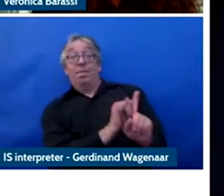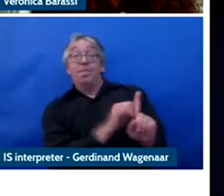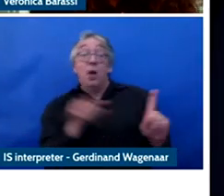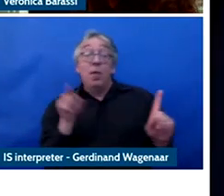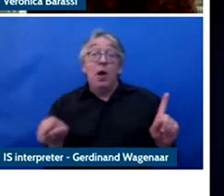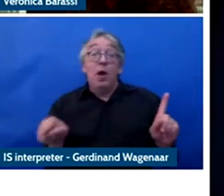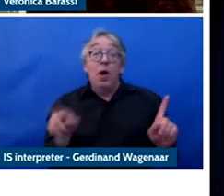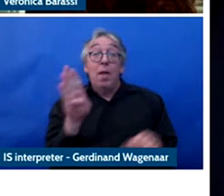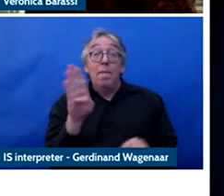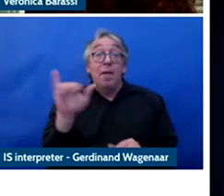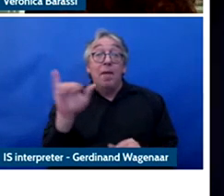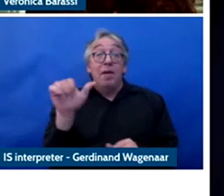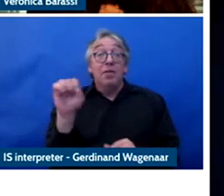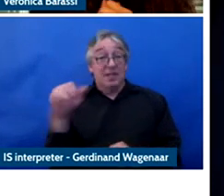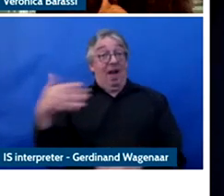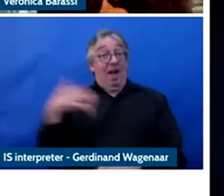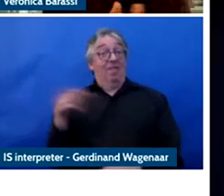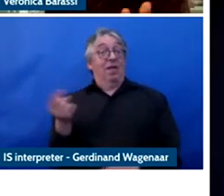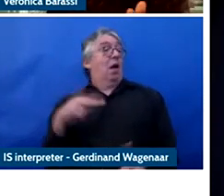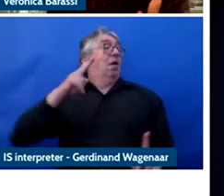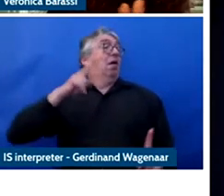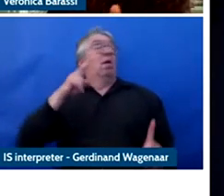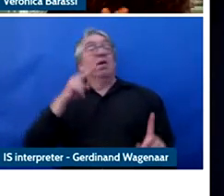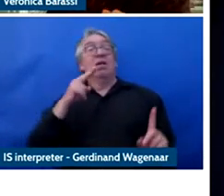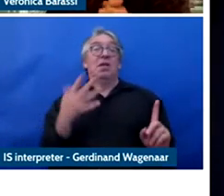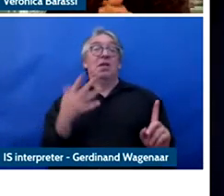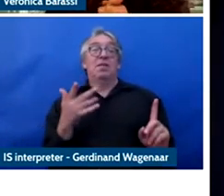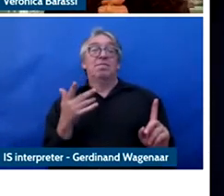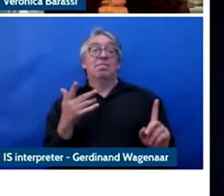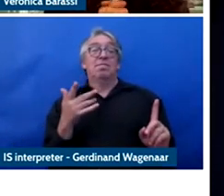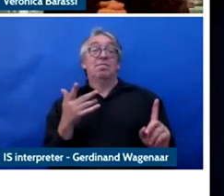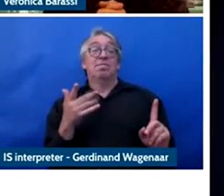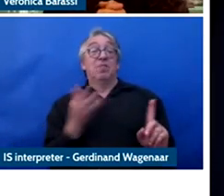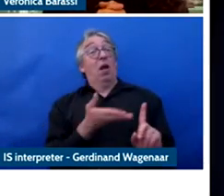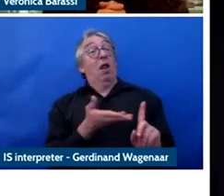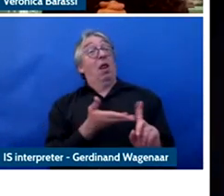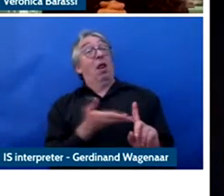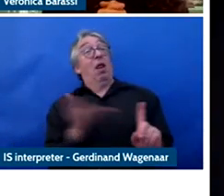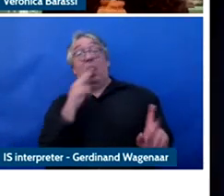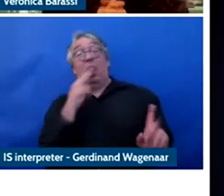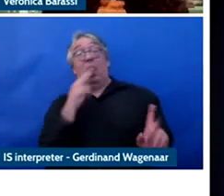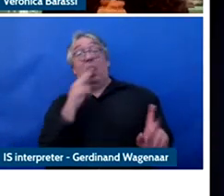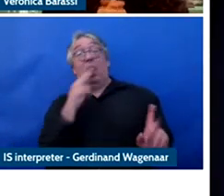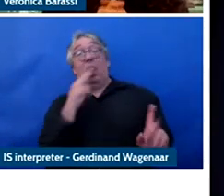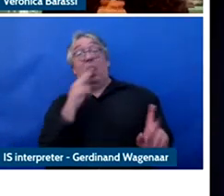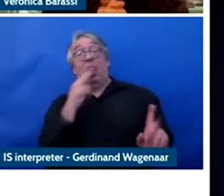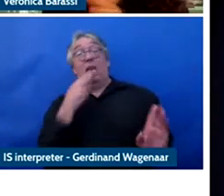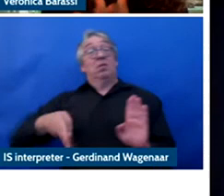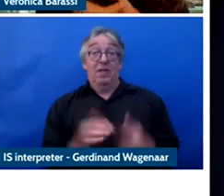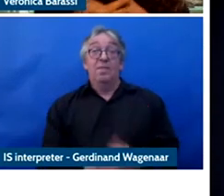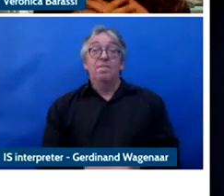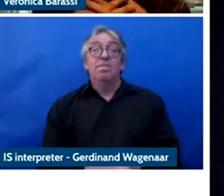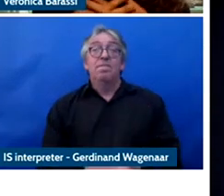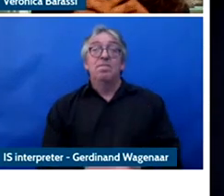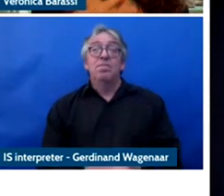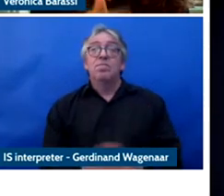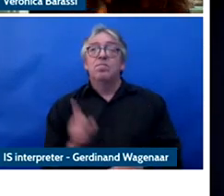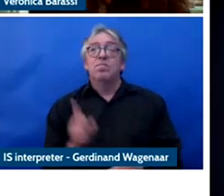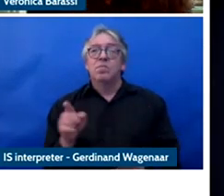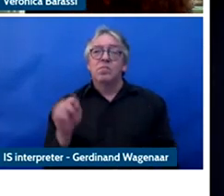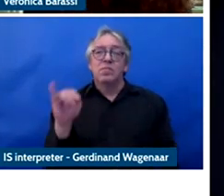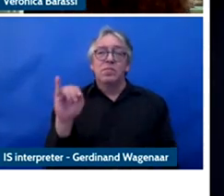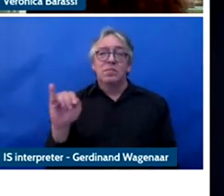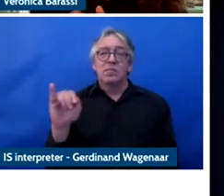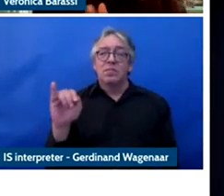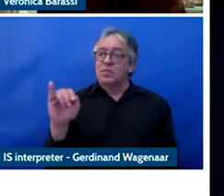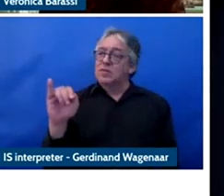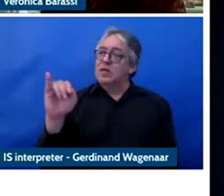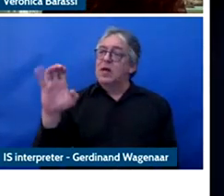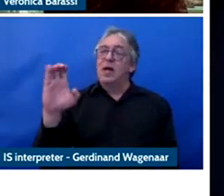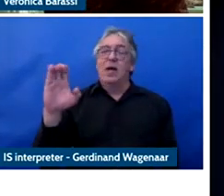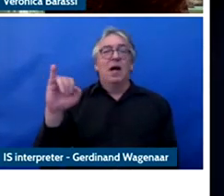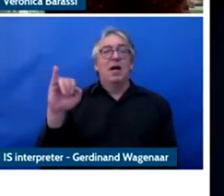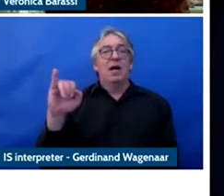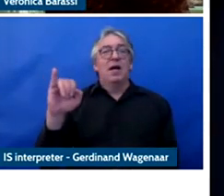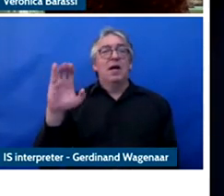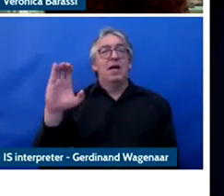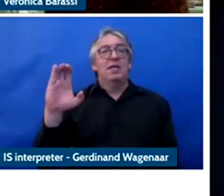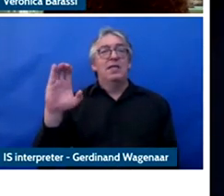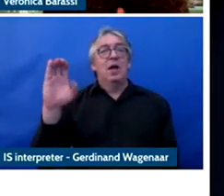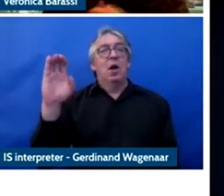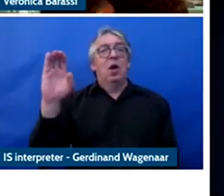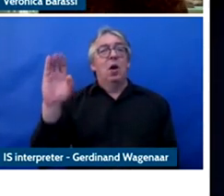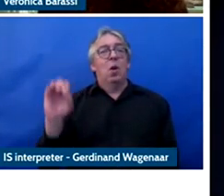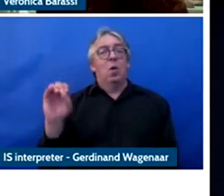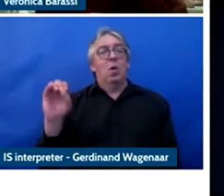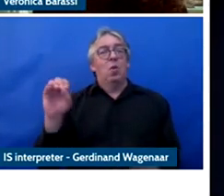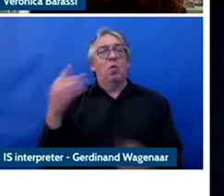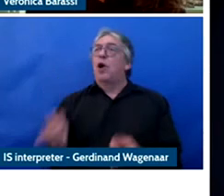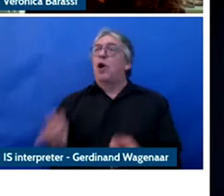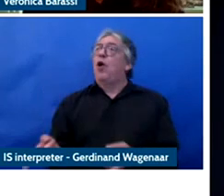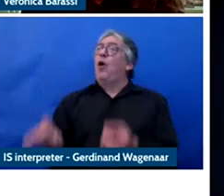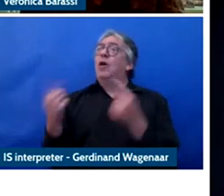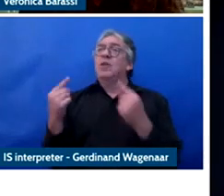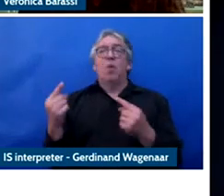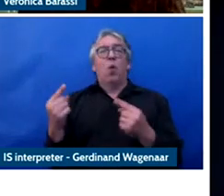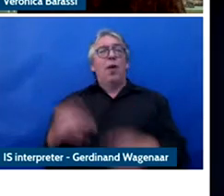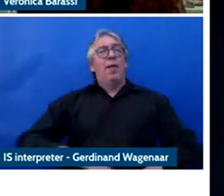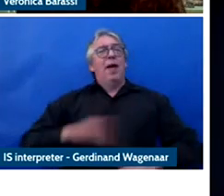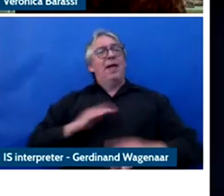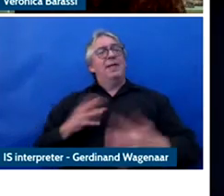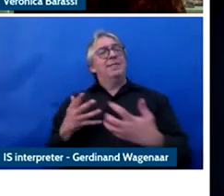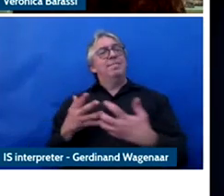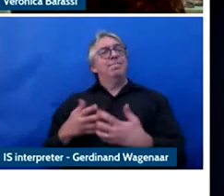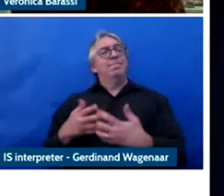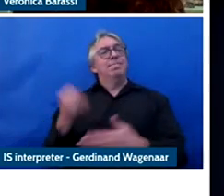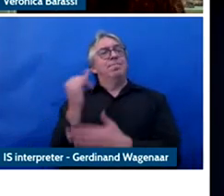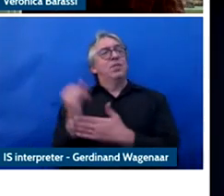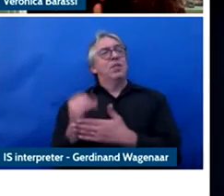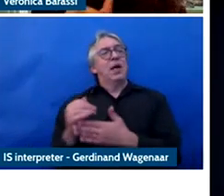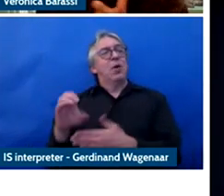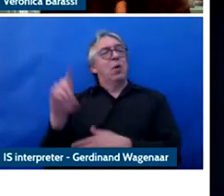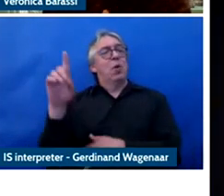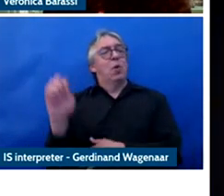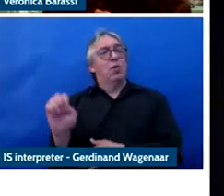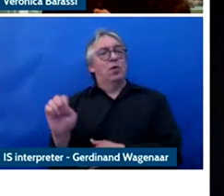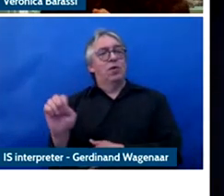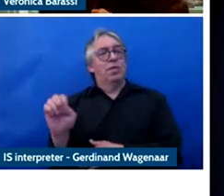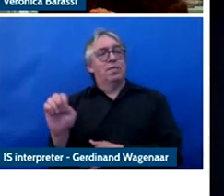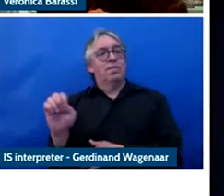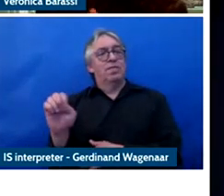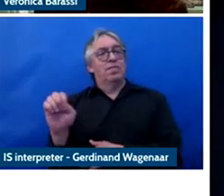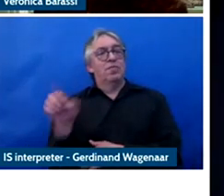since 2018 in the report that is I C O called for consultations on th age